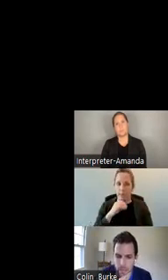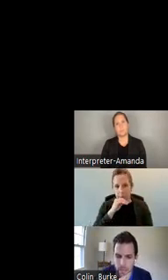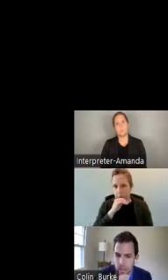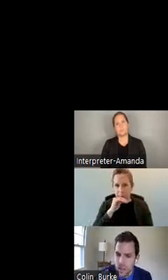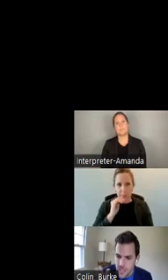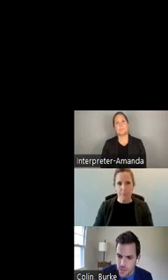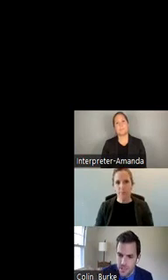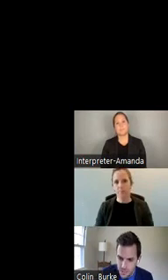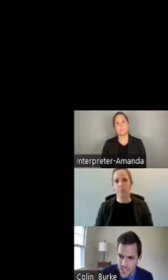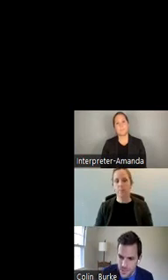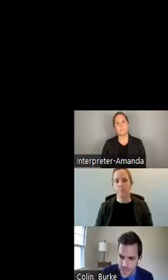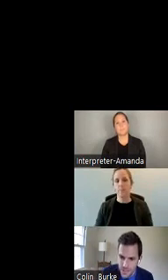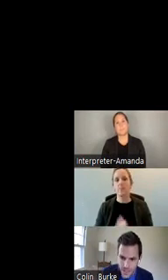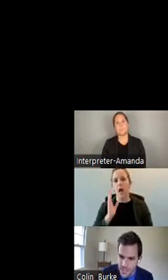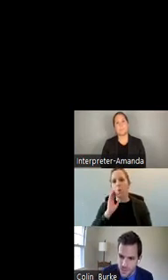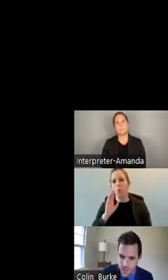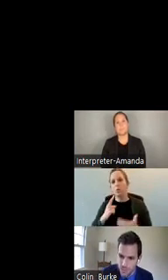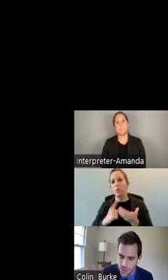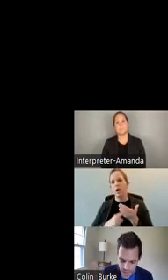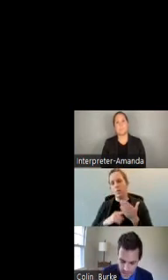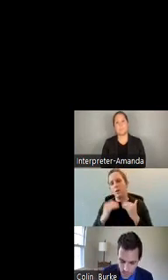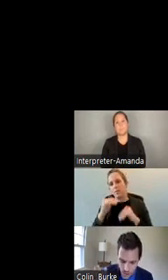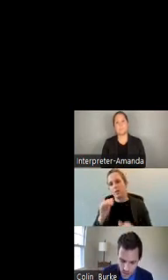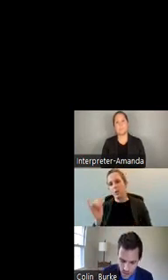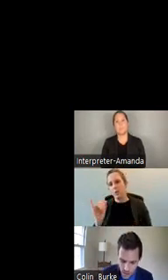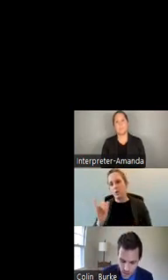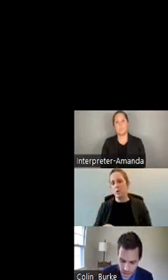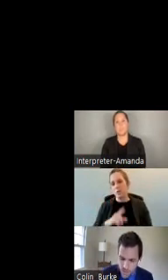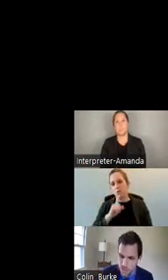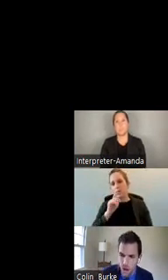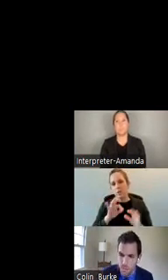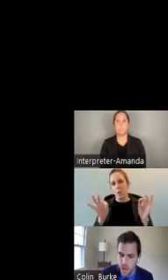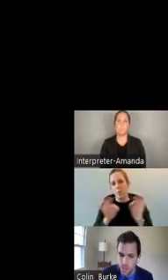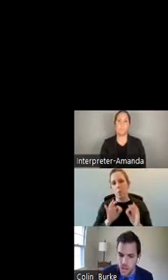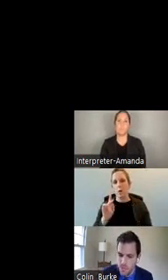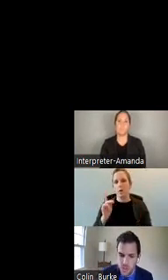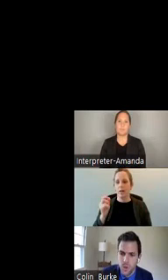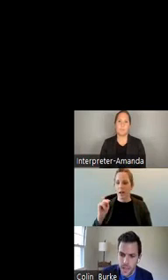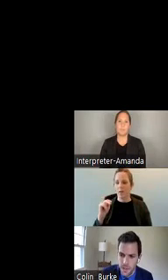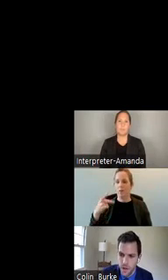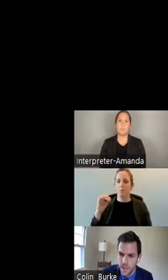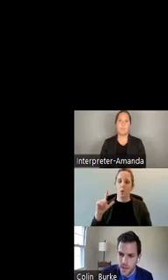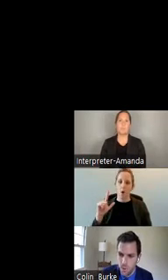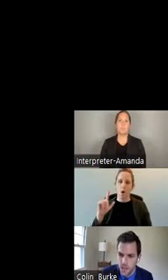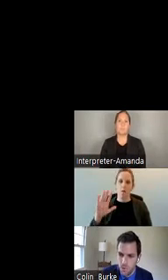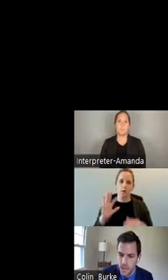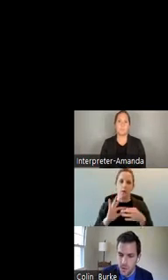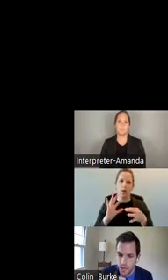you know I'll talk about the limitations of that as well I think it's really important and I think what what Catherine and Paul brought up I'm so glad they brought that point up about